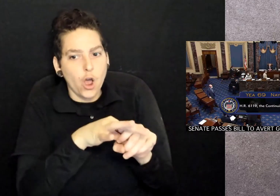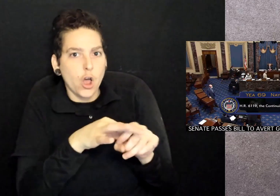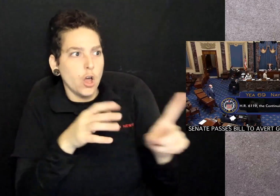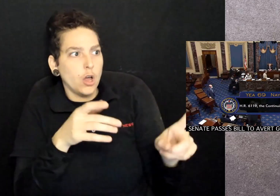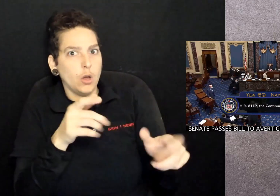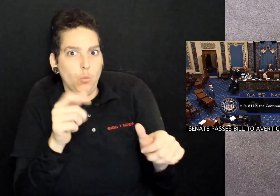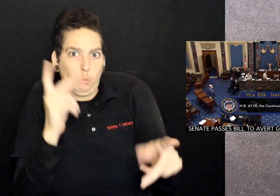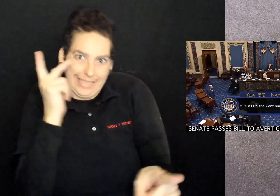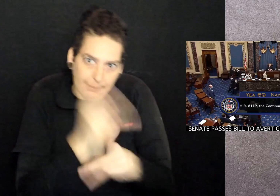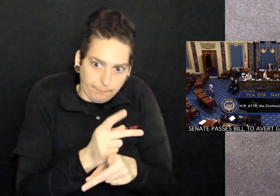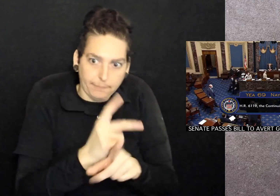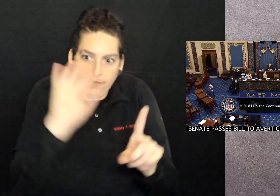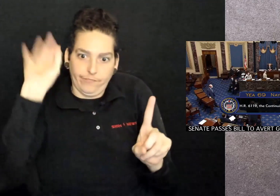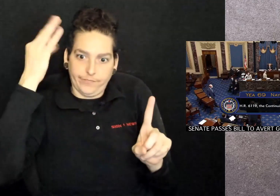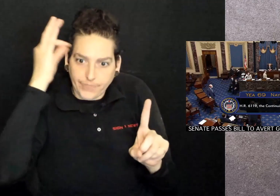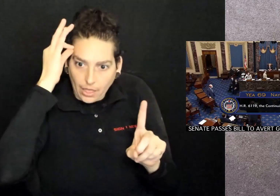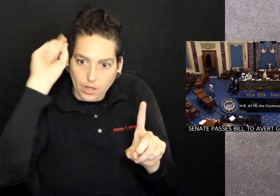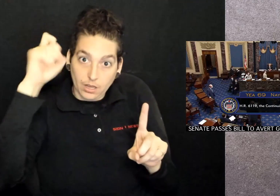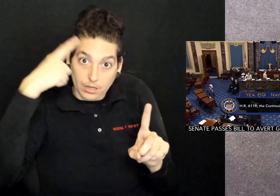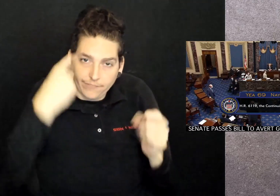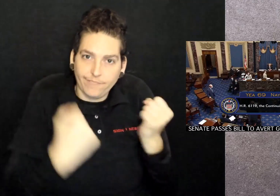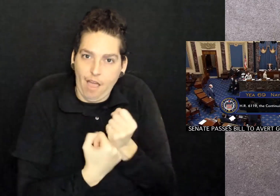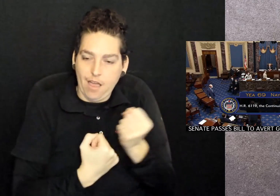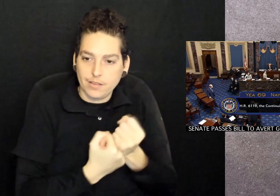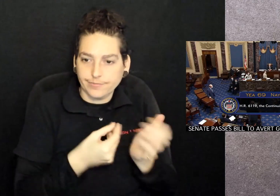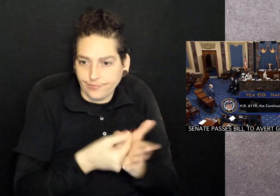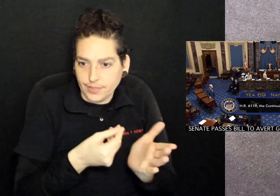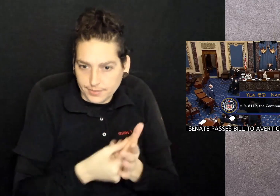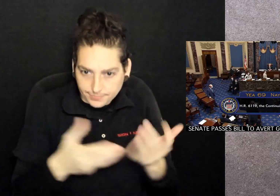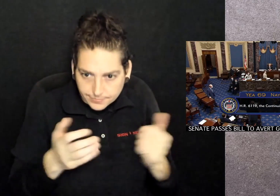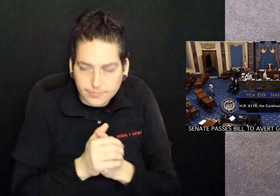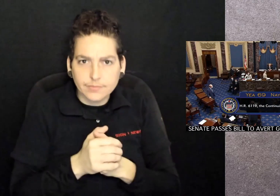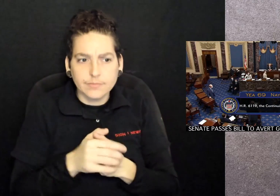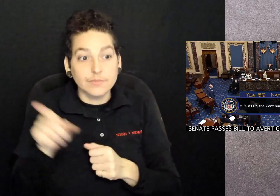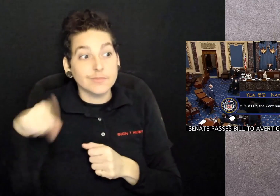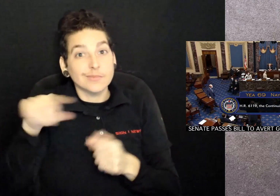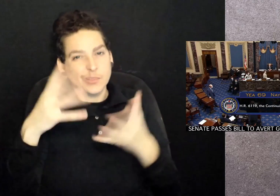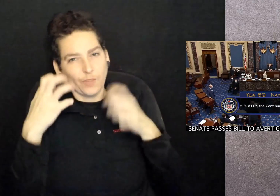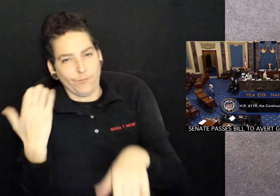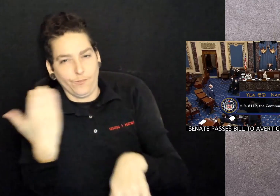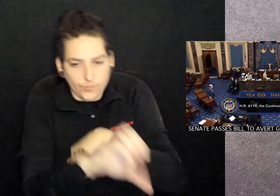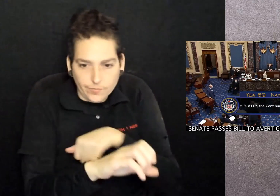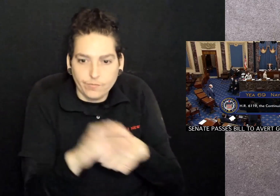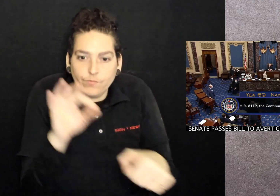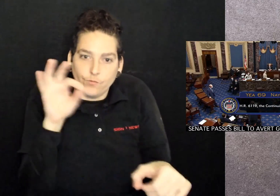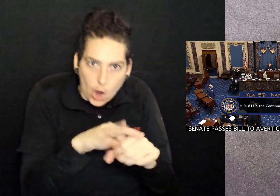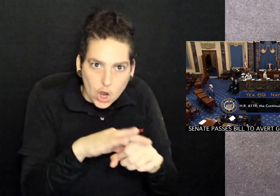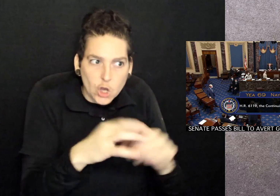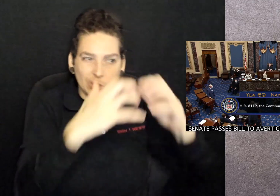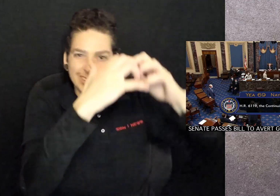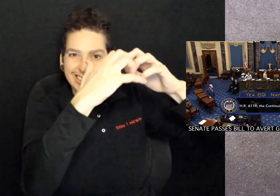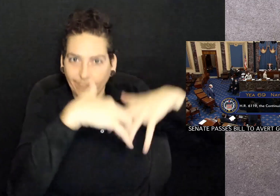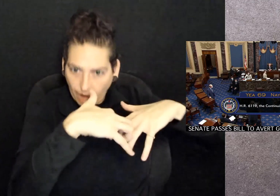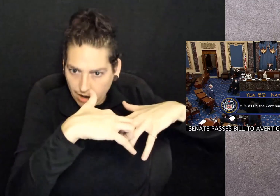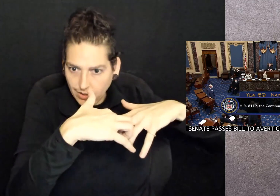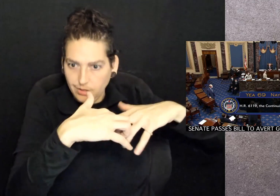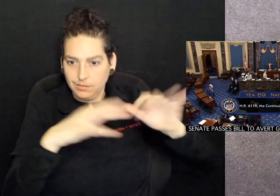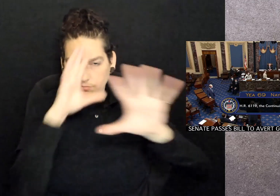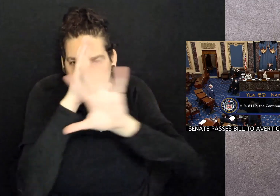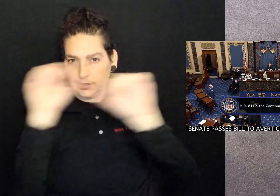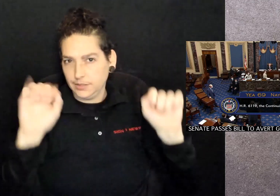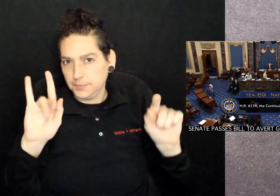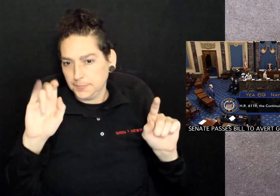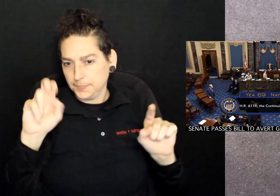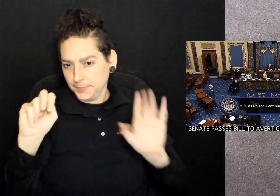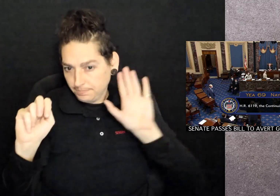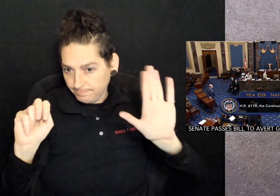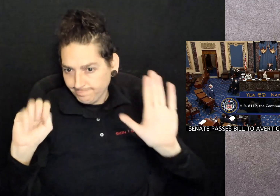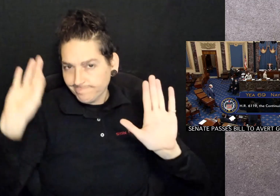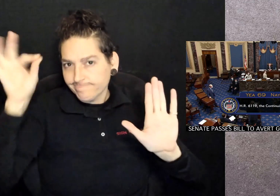had threatened to not vote to keep the federal government funded they wanted to force a vote